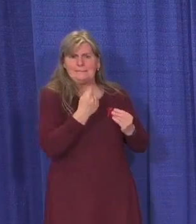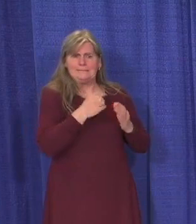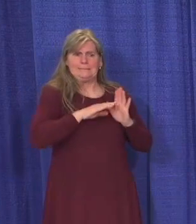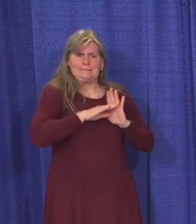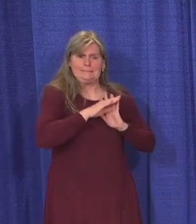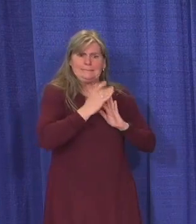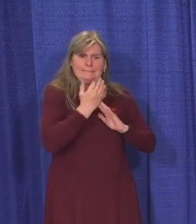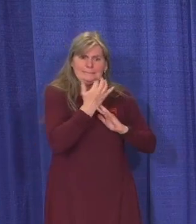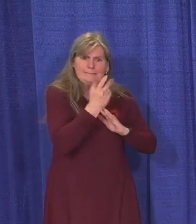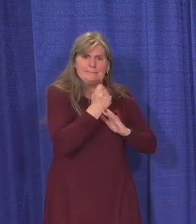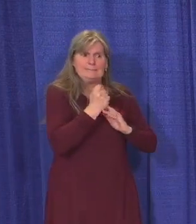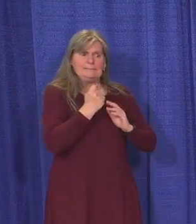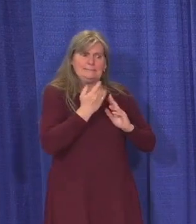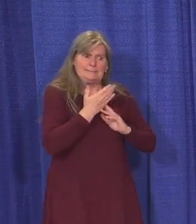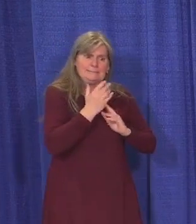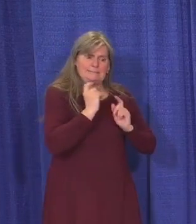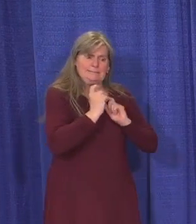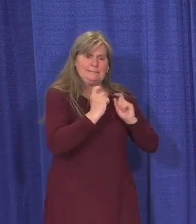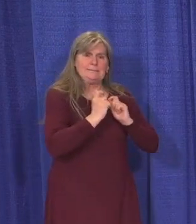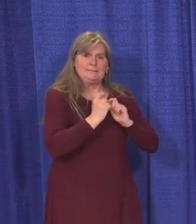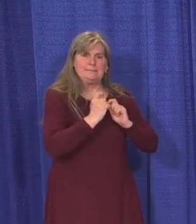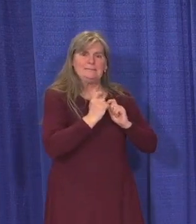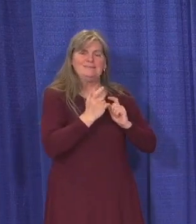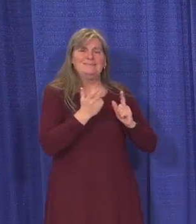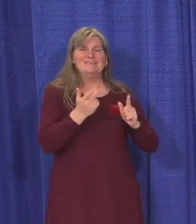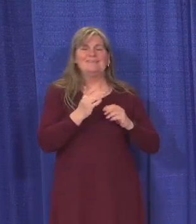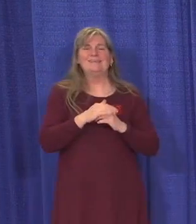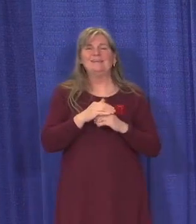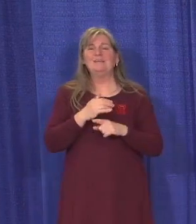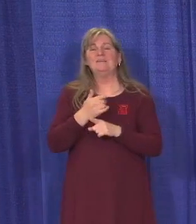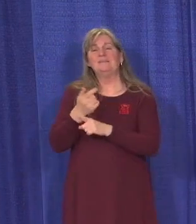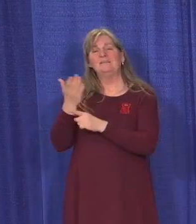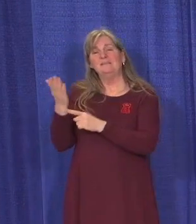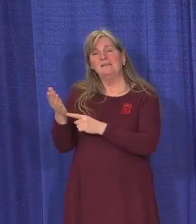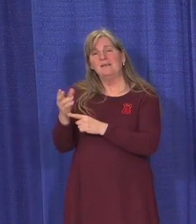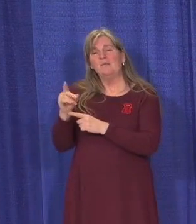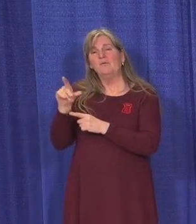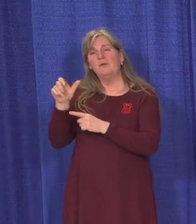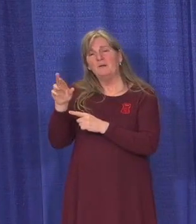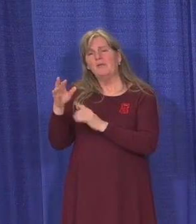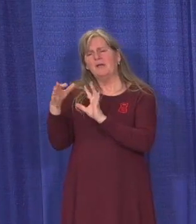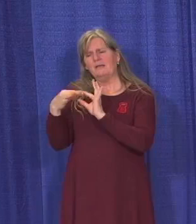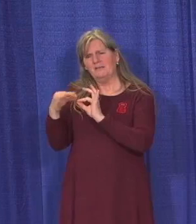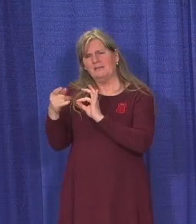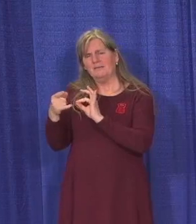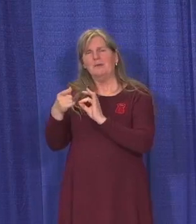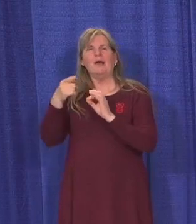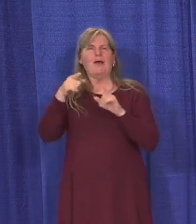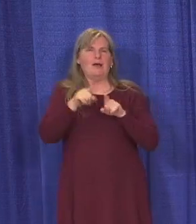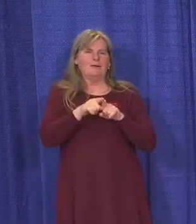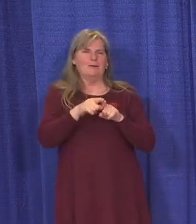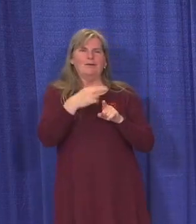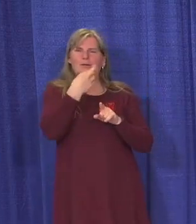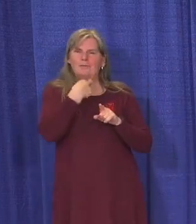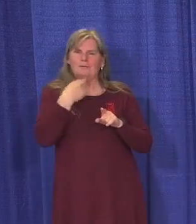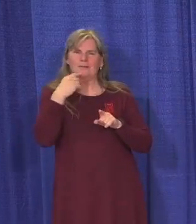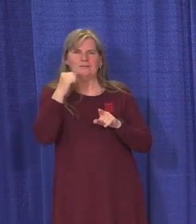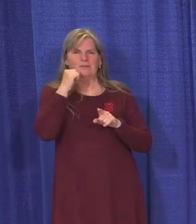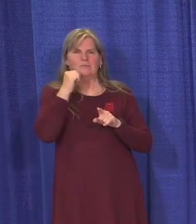undesirable situations if not handled correctly. I recognize many businesses have